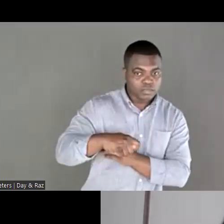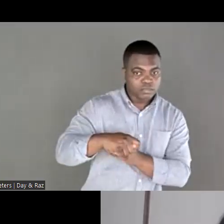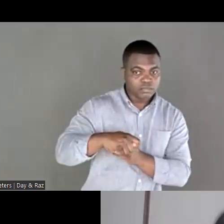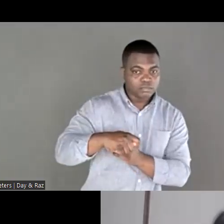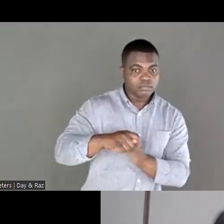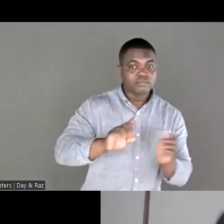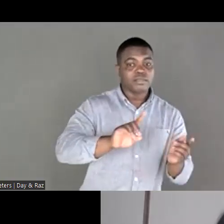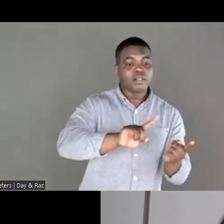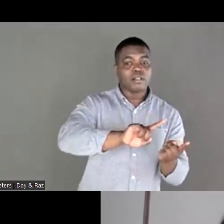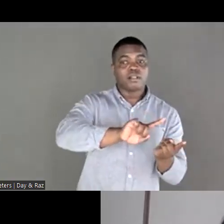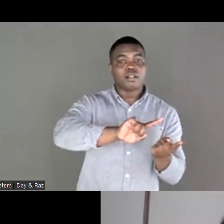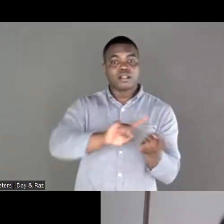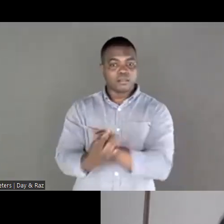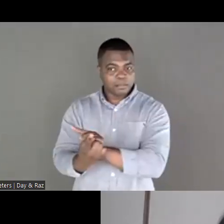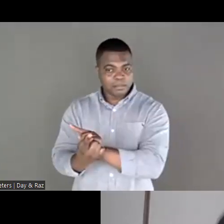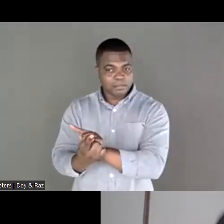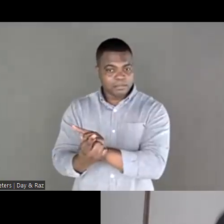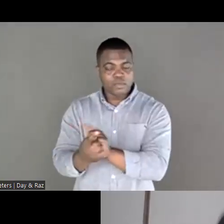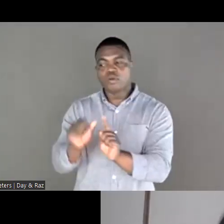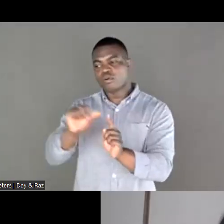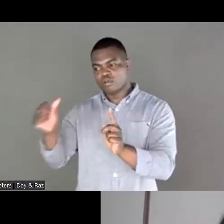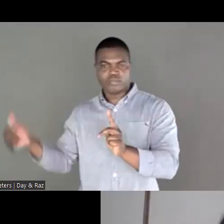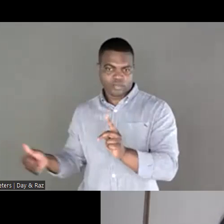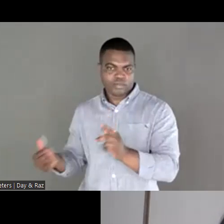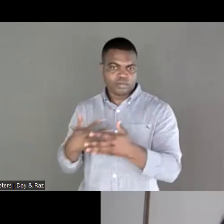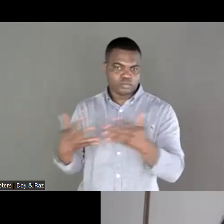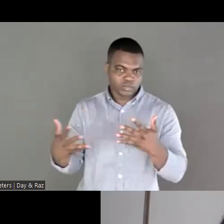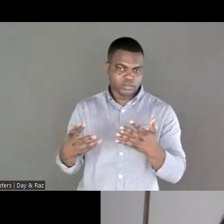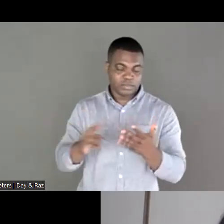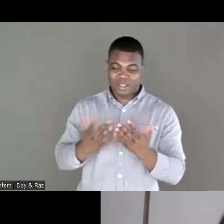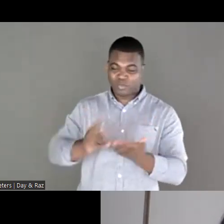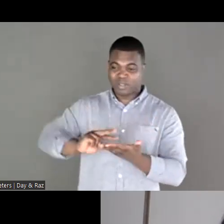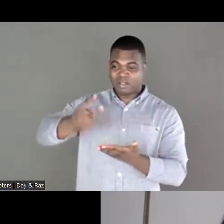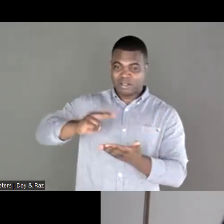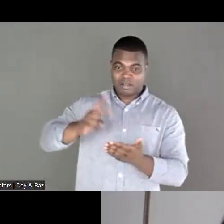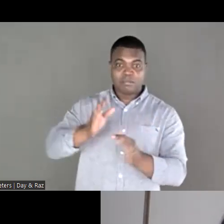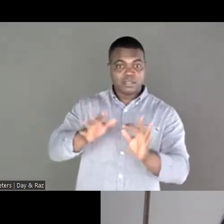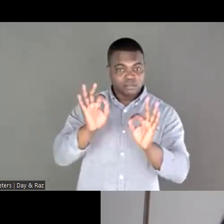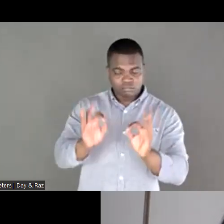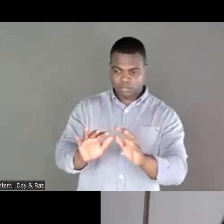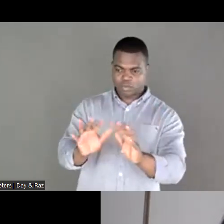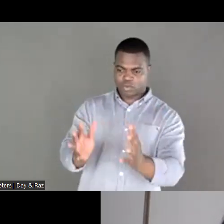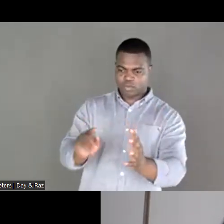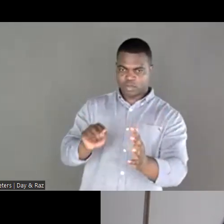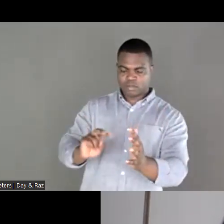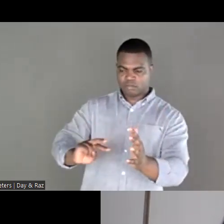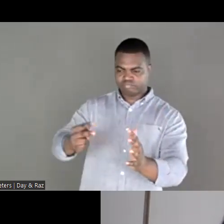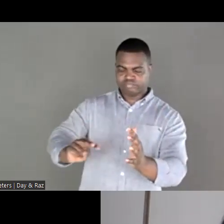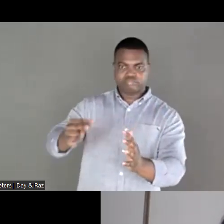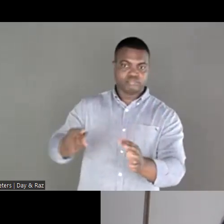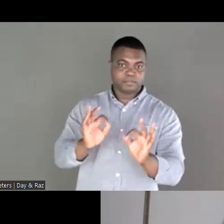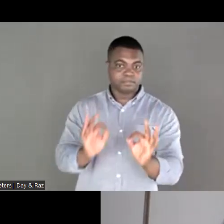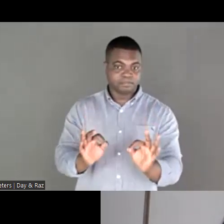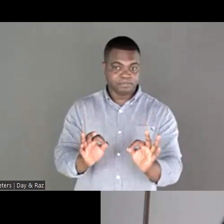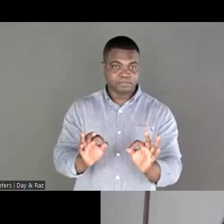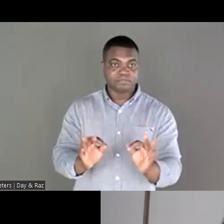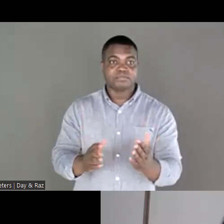would like to invite person from Ukraine for the topic war in Ukraine OPDs and humanitarian actors